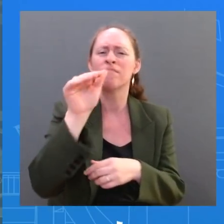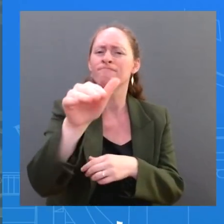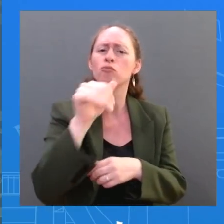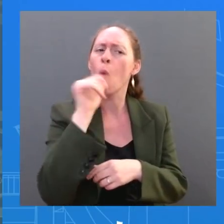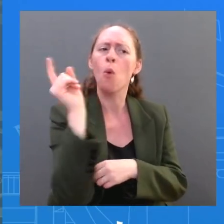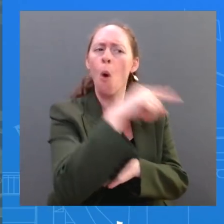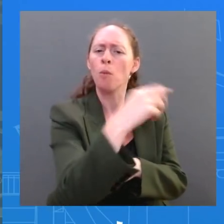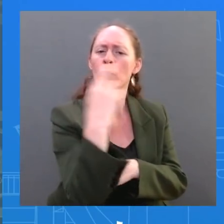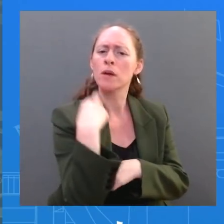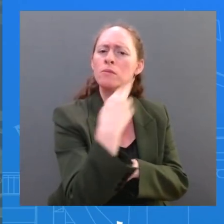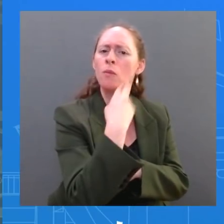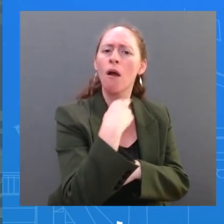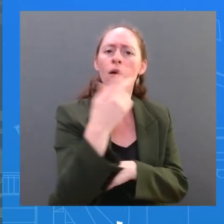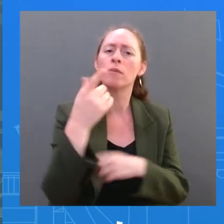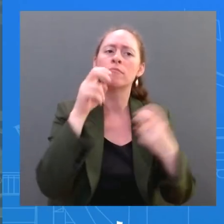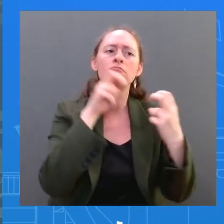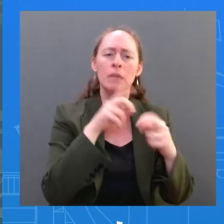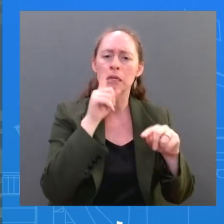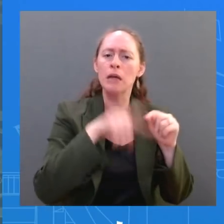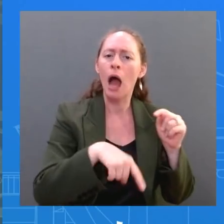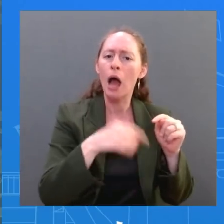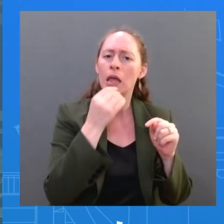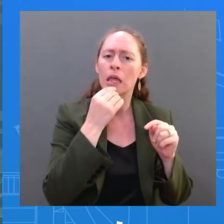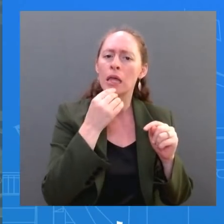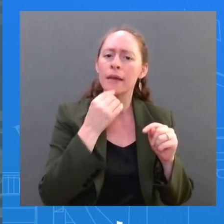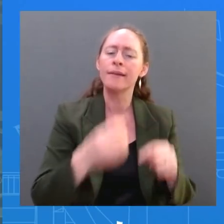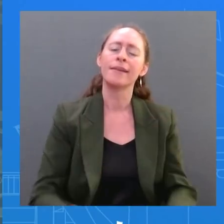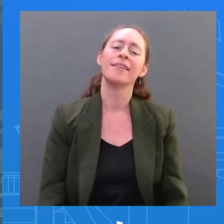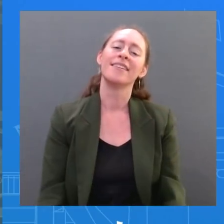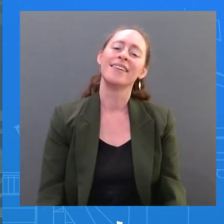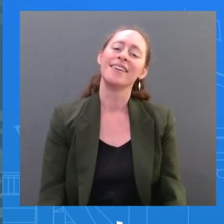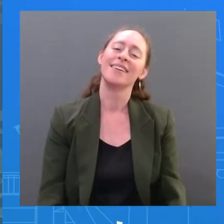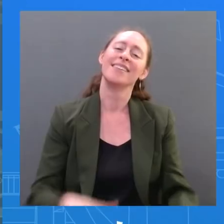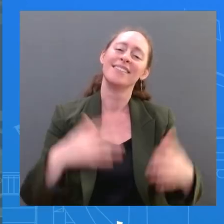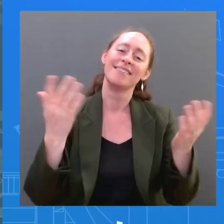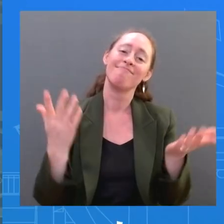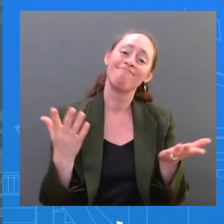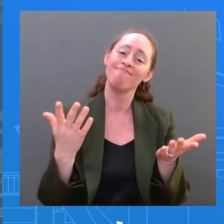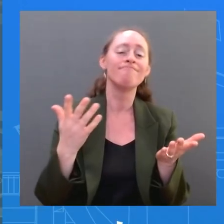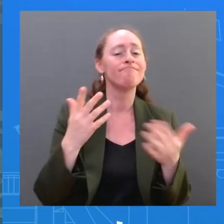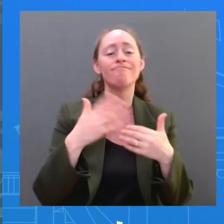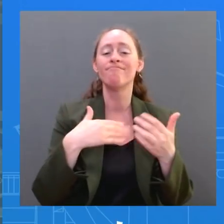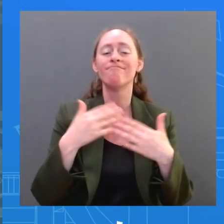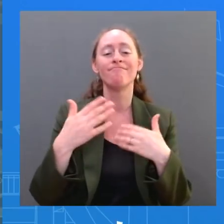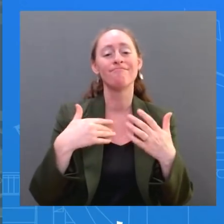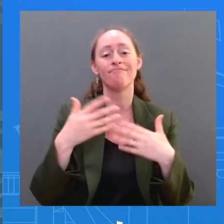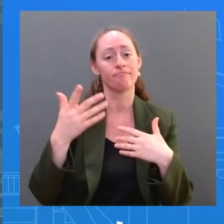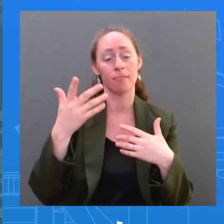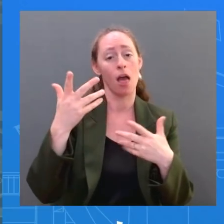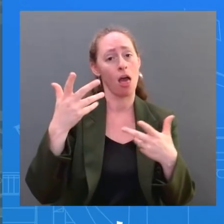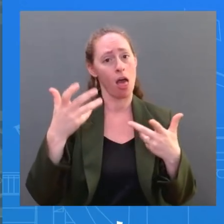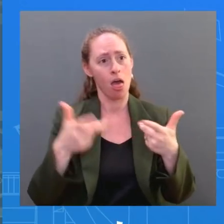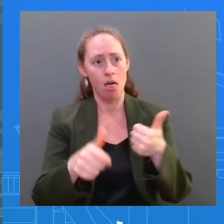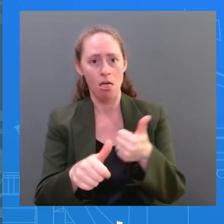Ms. Jean-Pierre: What I'm saying is we condemn any intimidation when it comes to judges. We've been -- the President has talked about this,